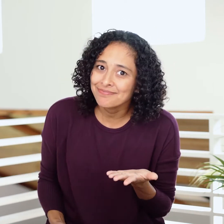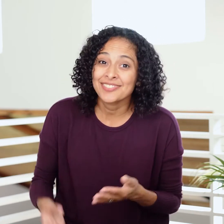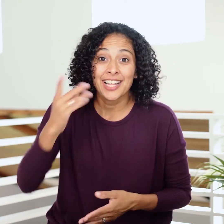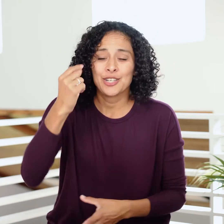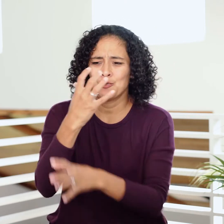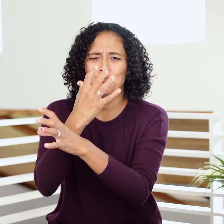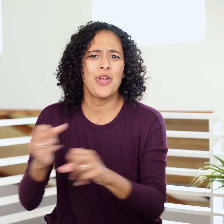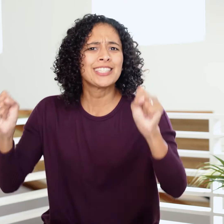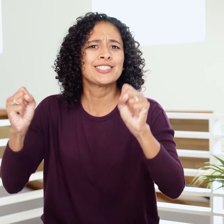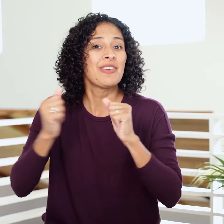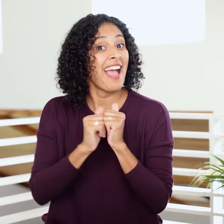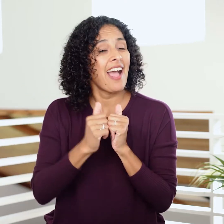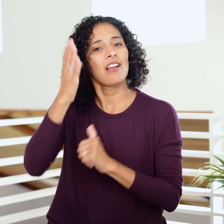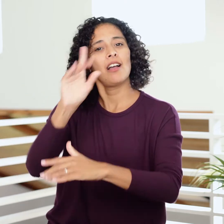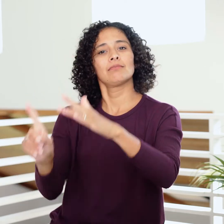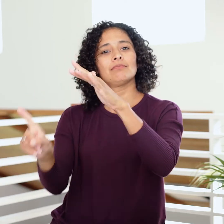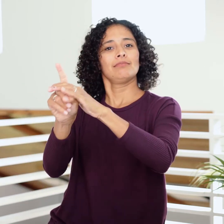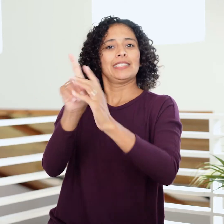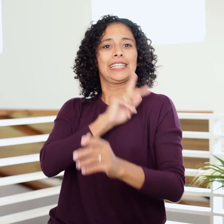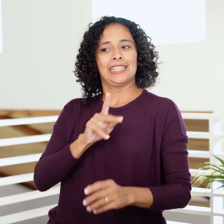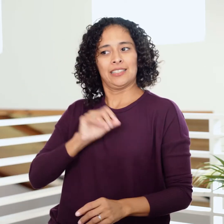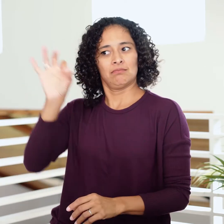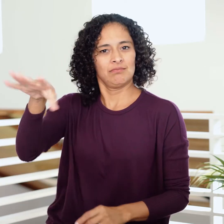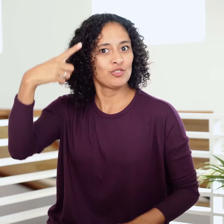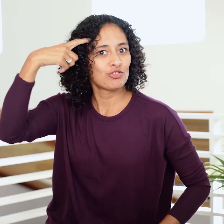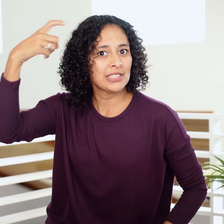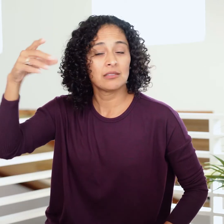God rescues them again by appearing to the king in a dream